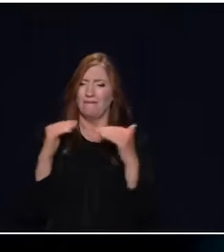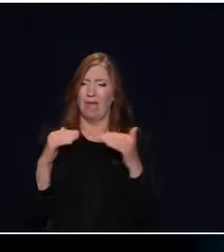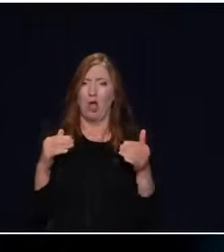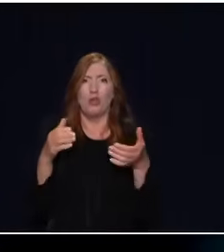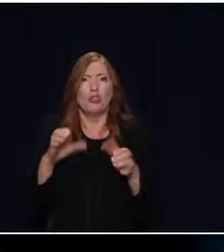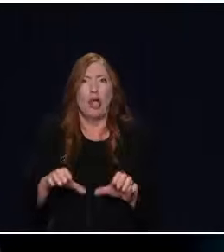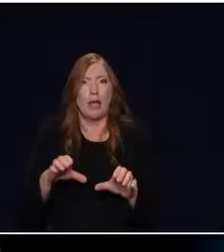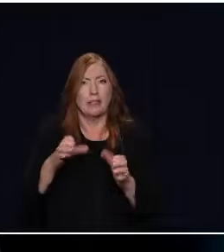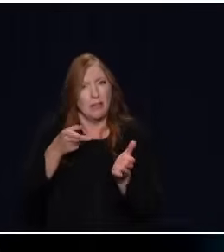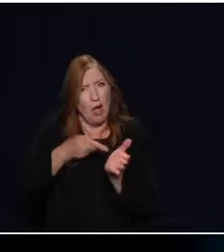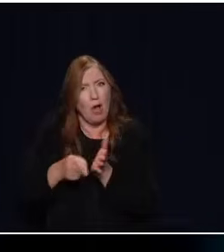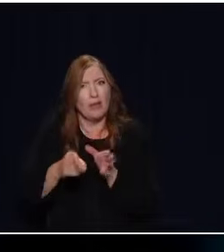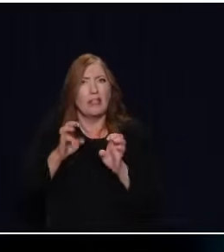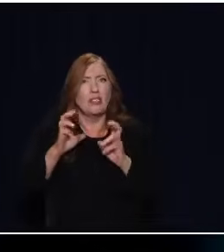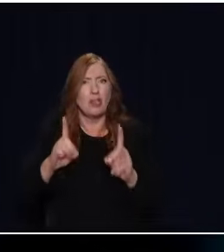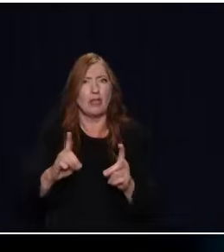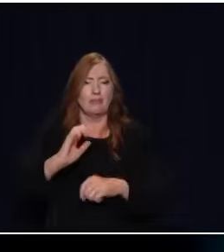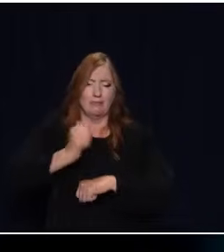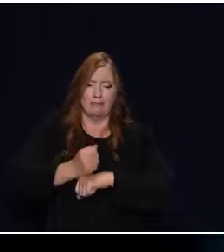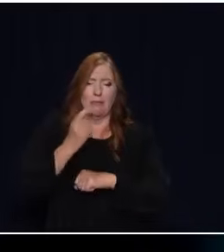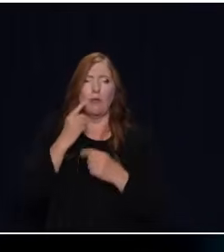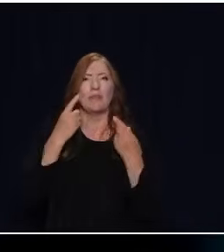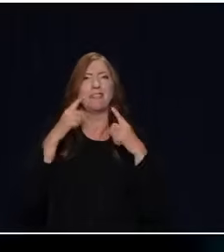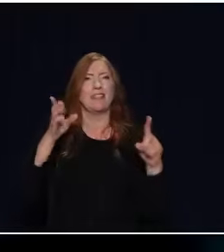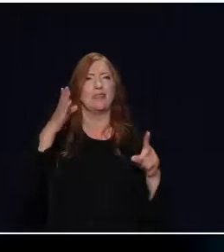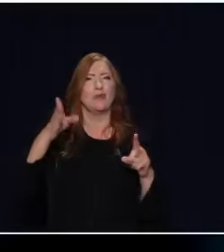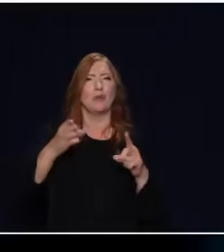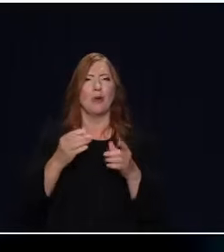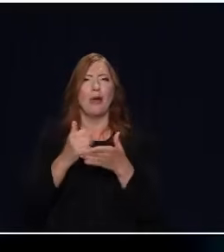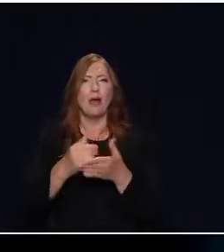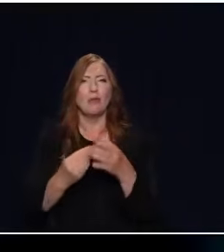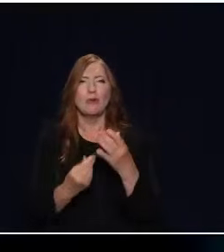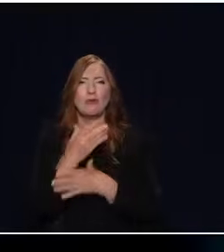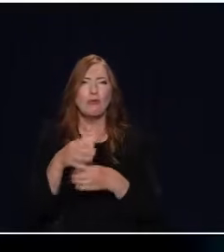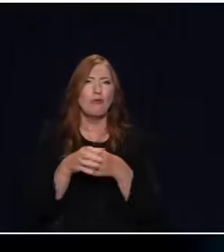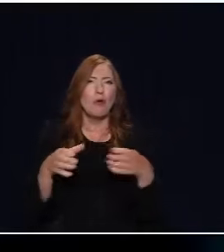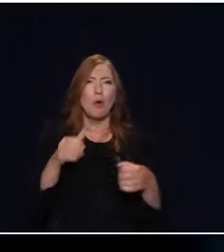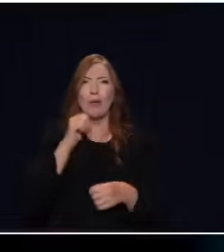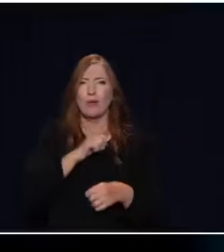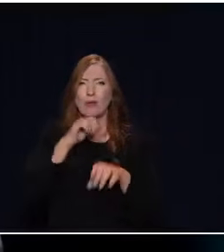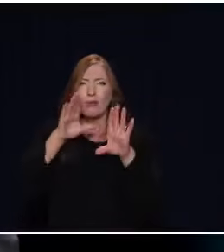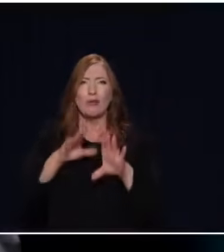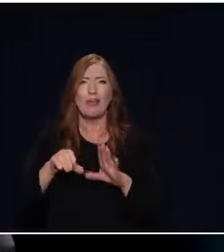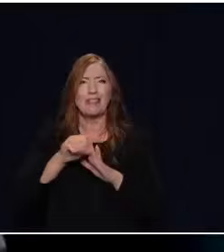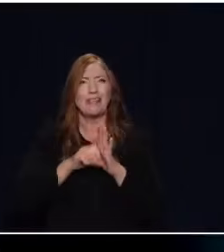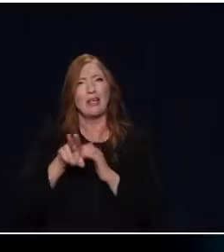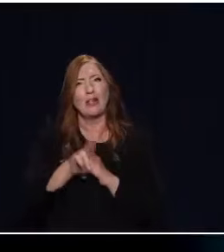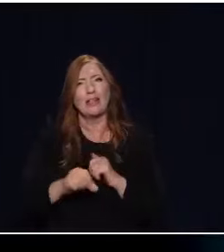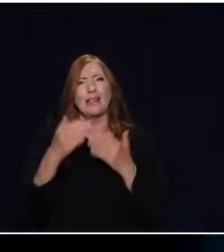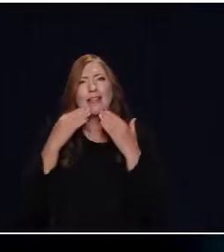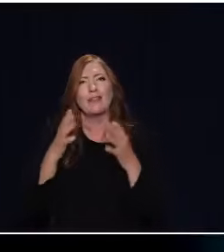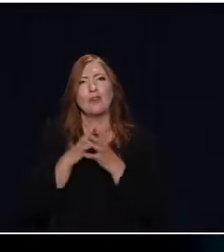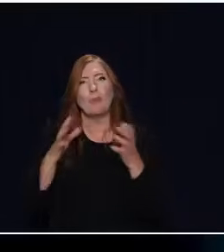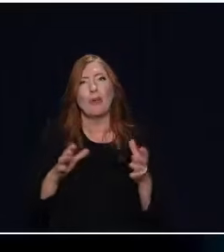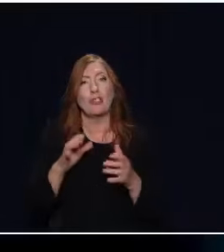BILINGUAL STUDENTS, RURAL STUDENTS GET A FAIR SHAKE AT AN HONEST EDUCATION. THAT IS GOING TO SET THEM UP FOR